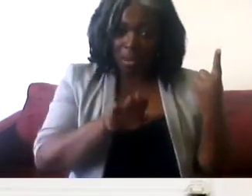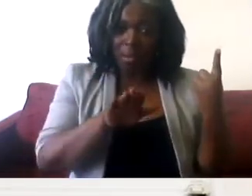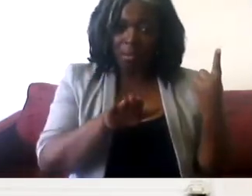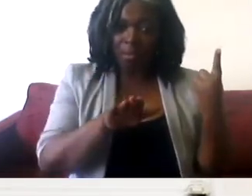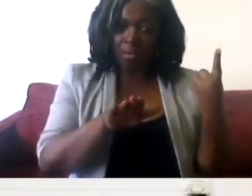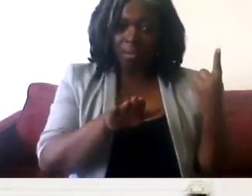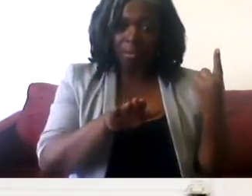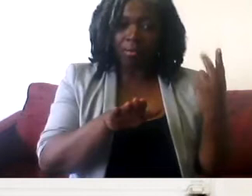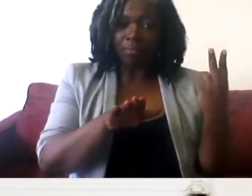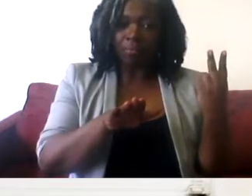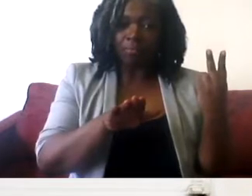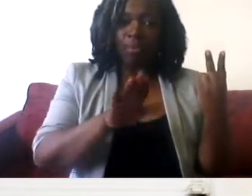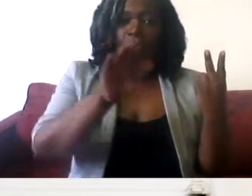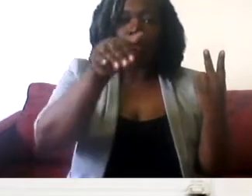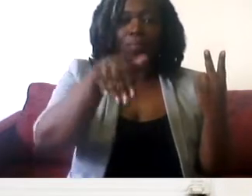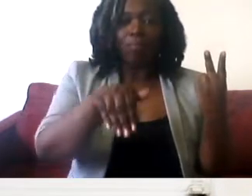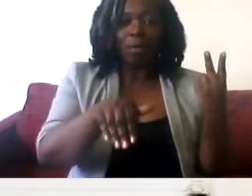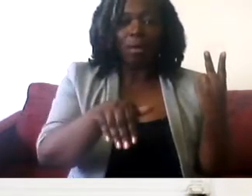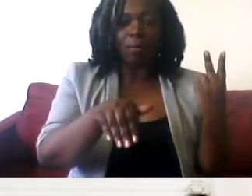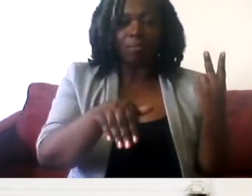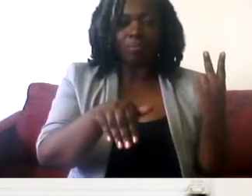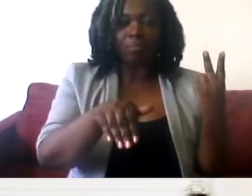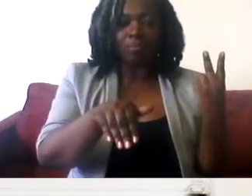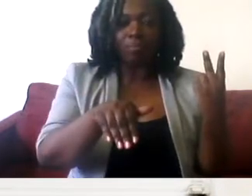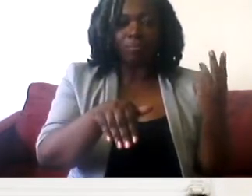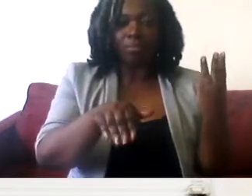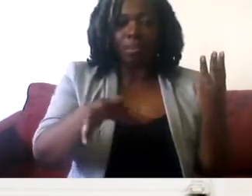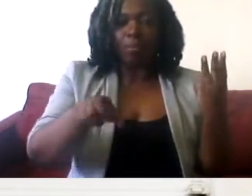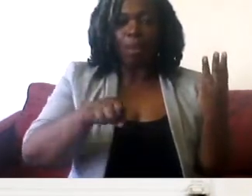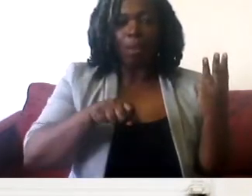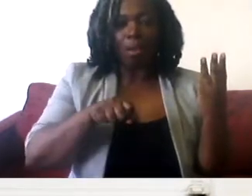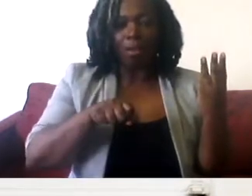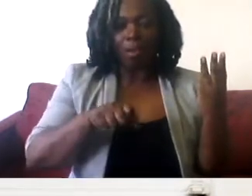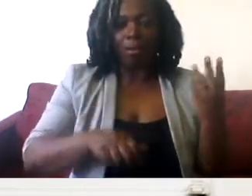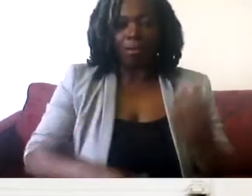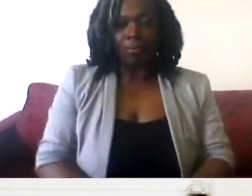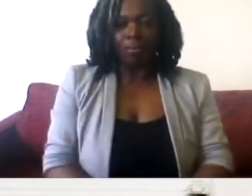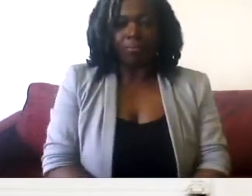me